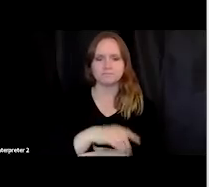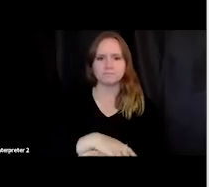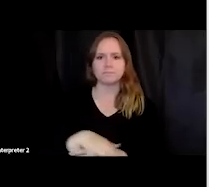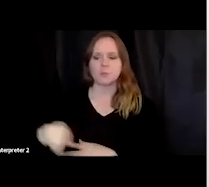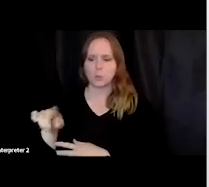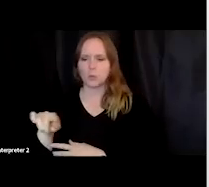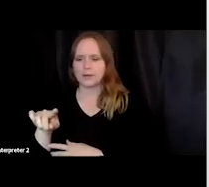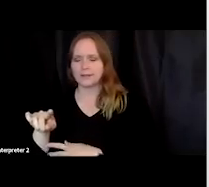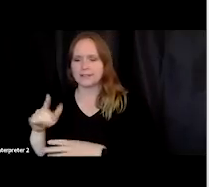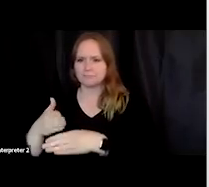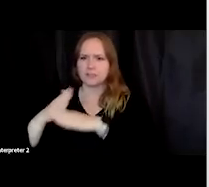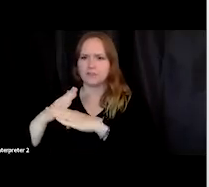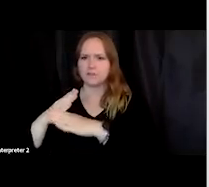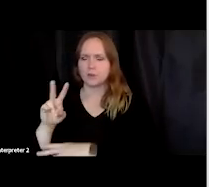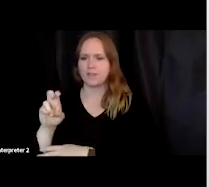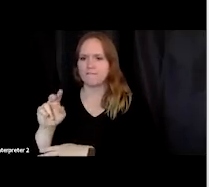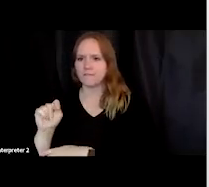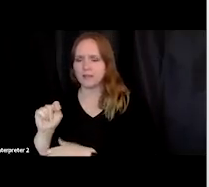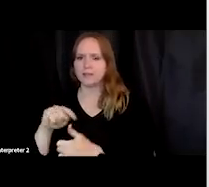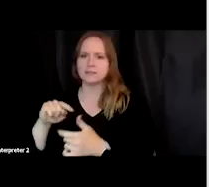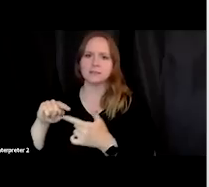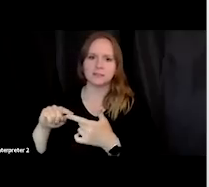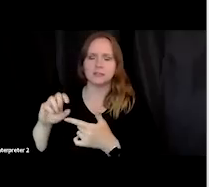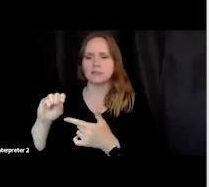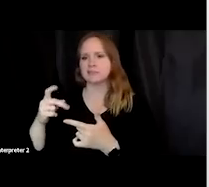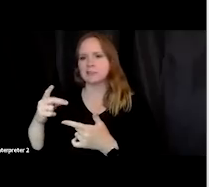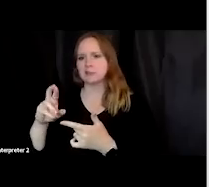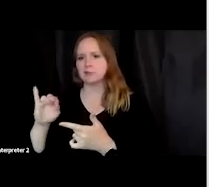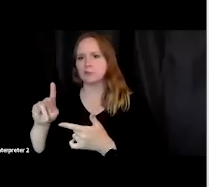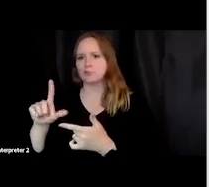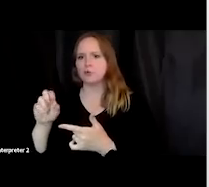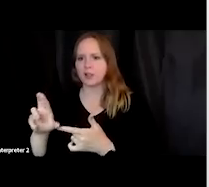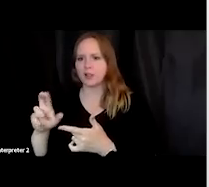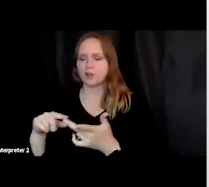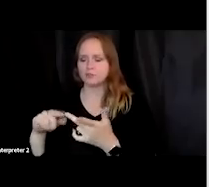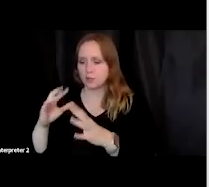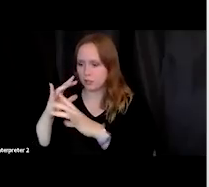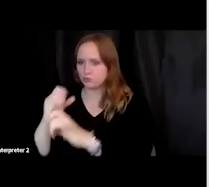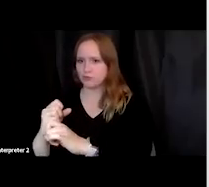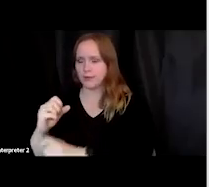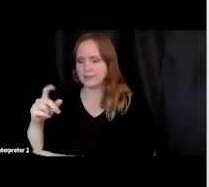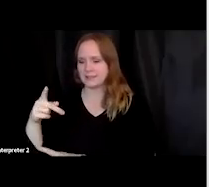Interfering with ventilation, sprinkler systems, attracting pests or you know, improper food storage.